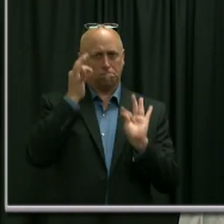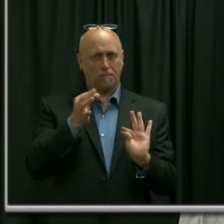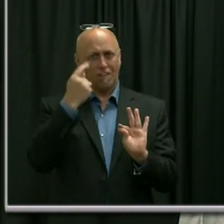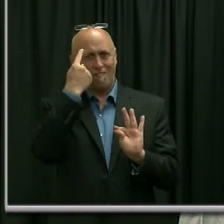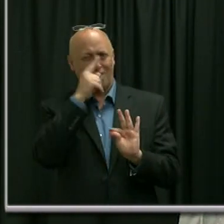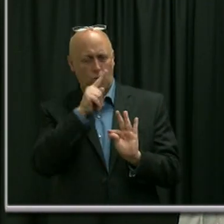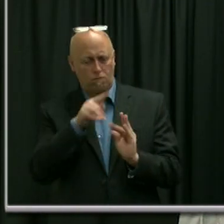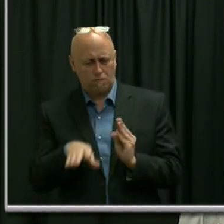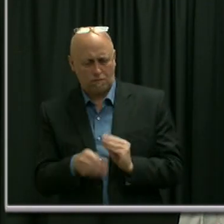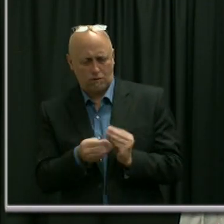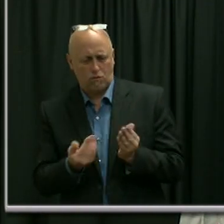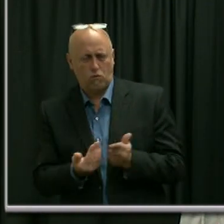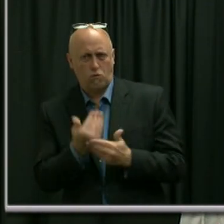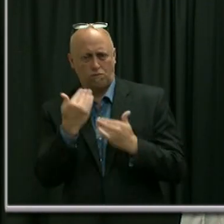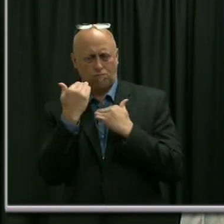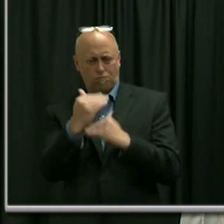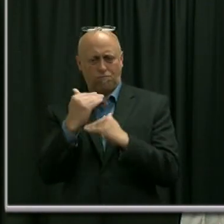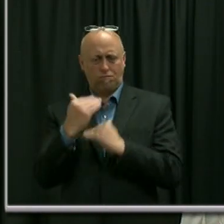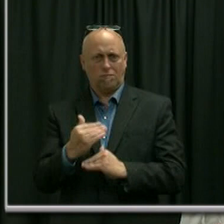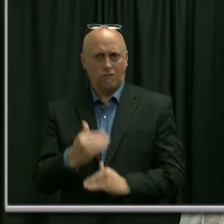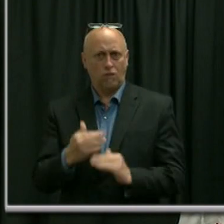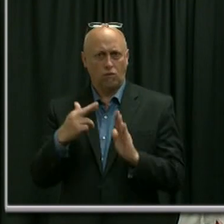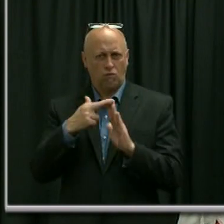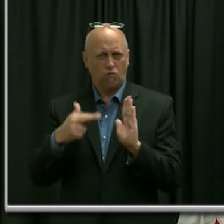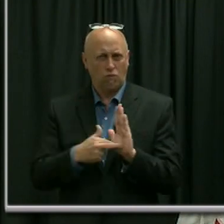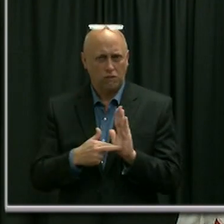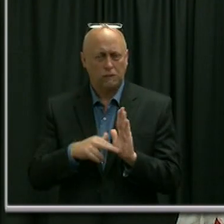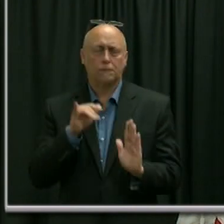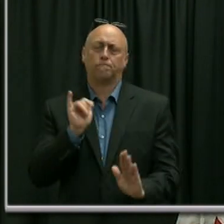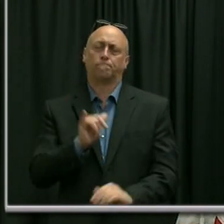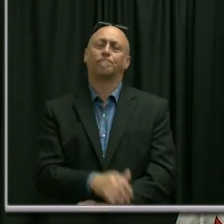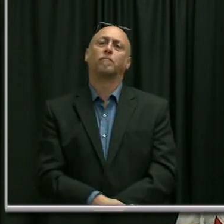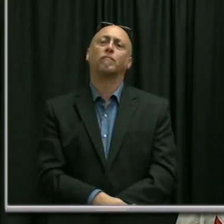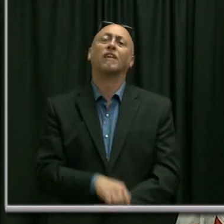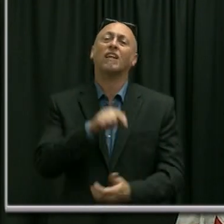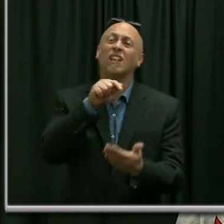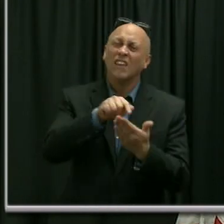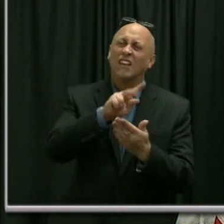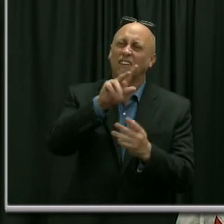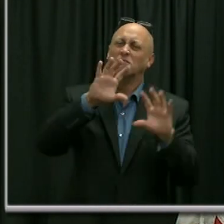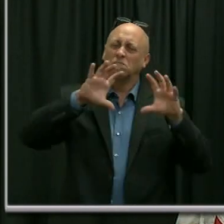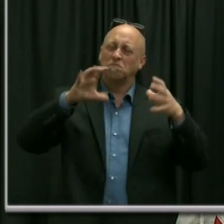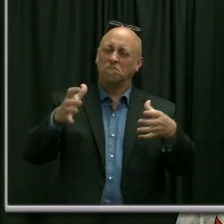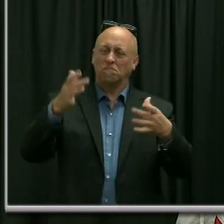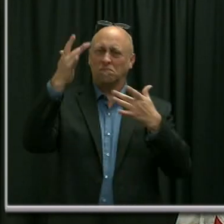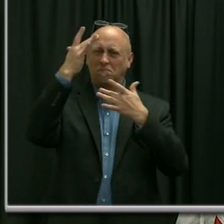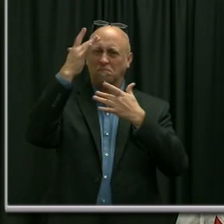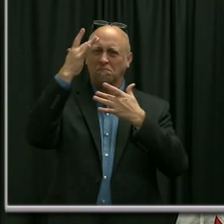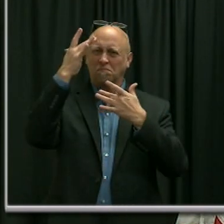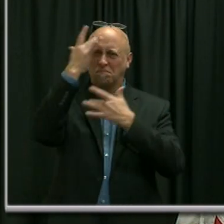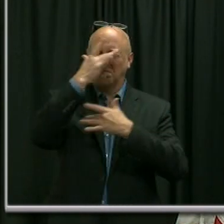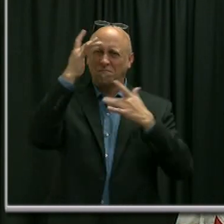THAT UNDERPINS HIS DECISION TO IMPOSE THE NEW RESTRICTIONS.